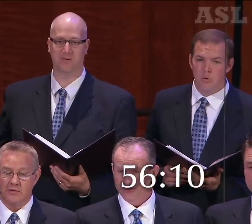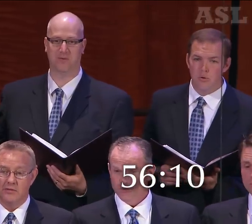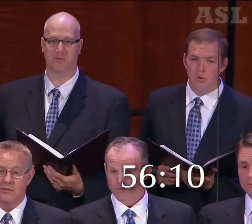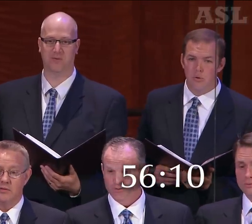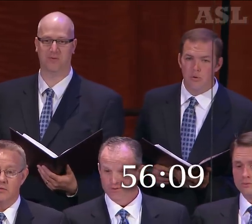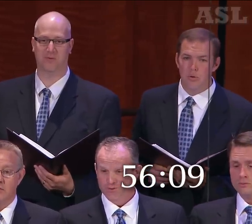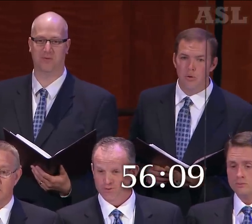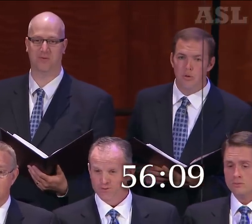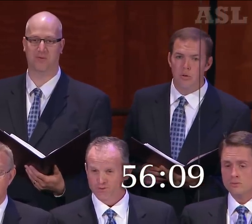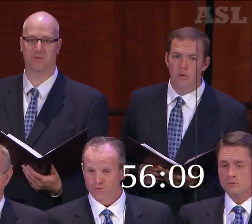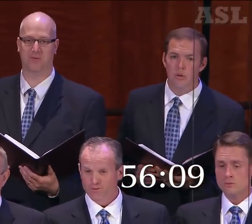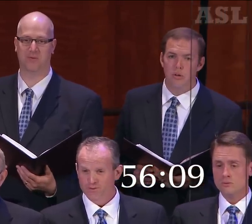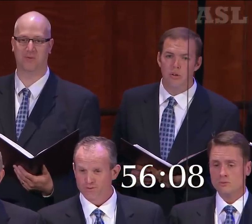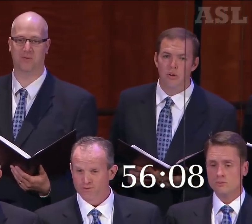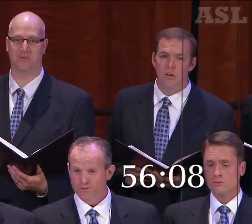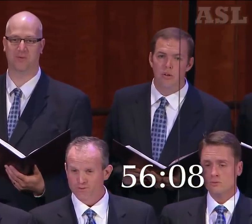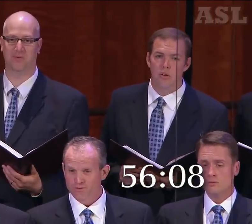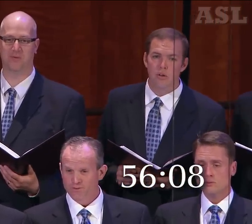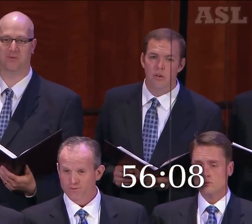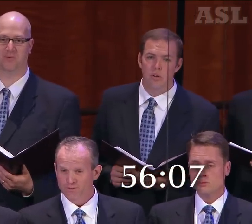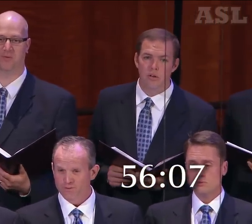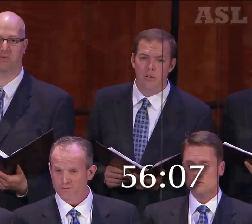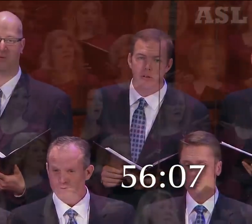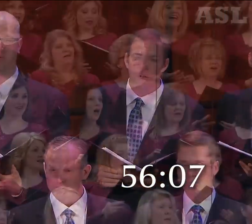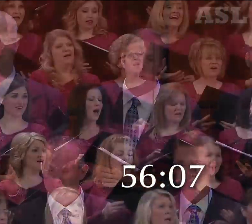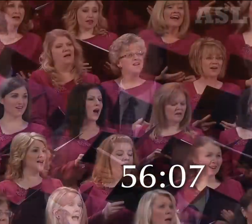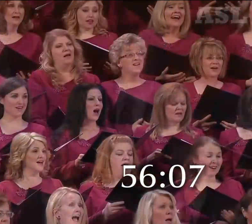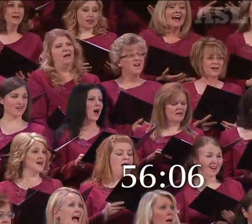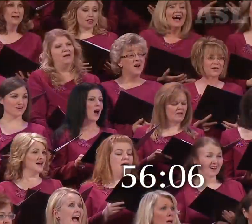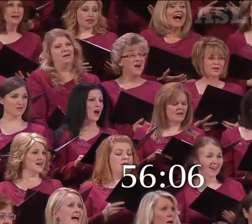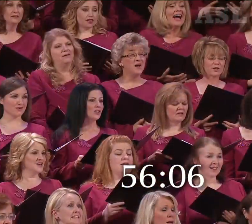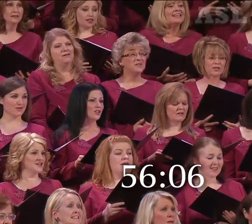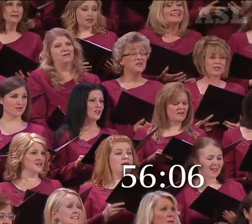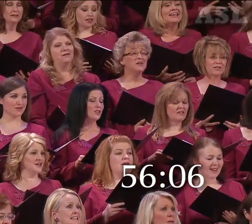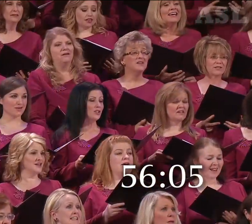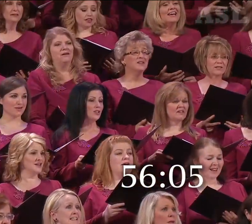THIS IS THE ENGLISH